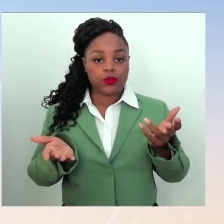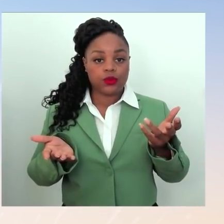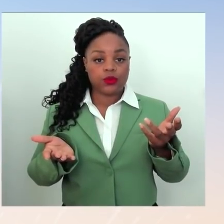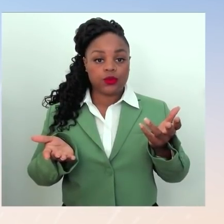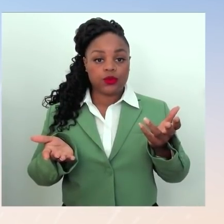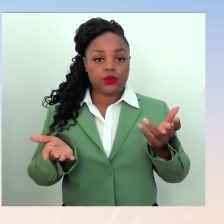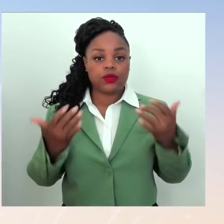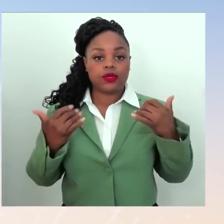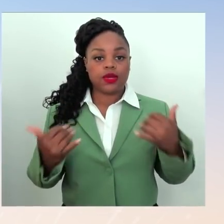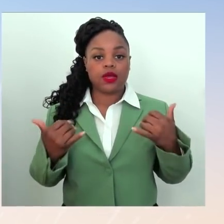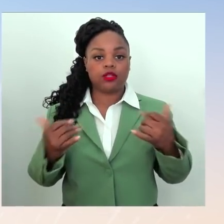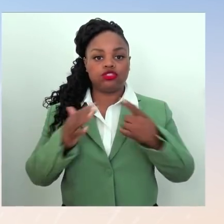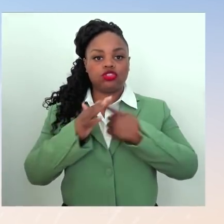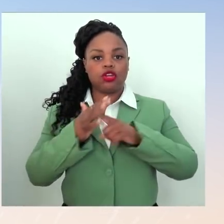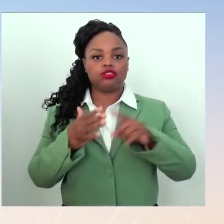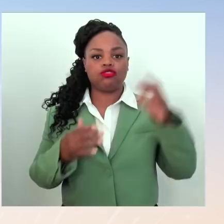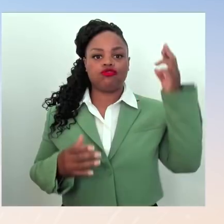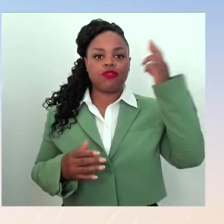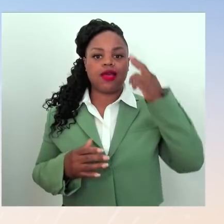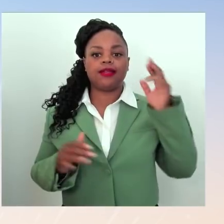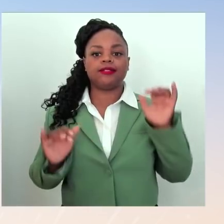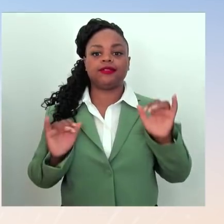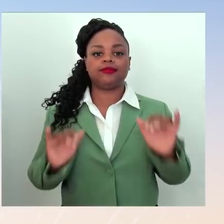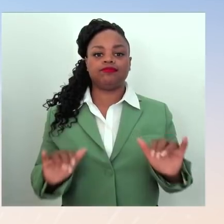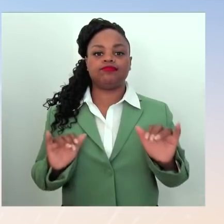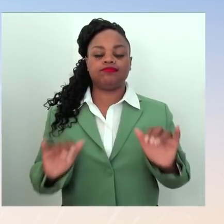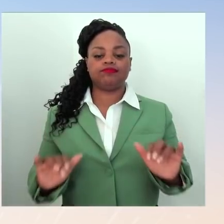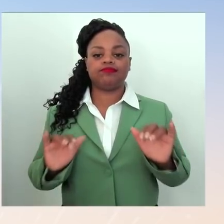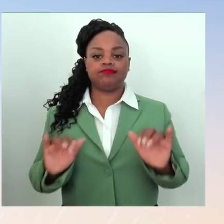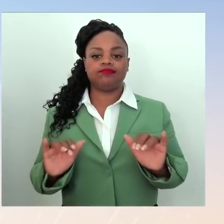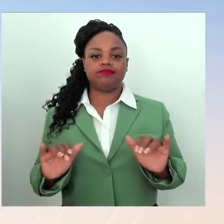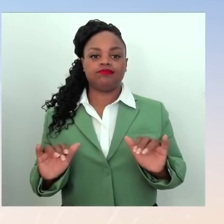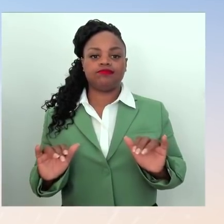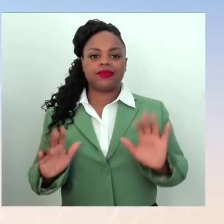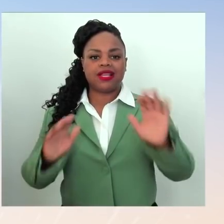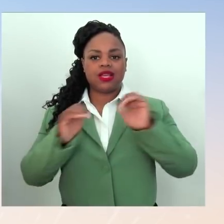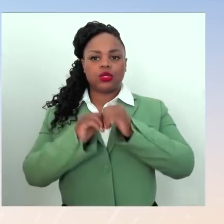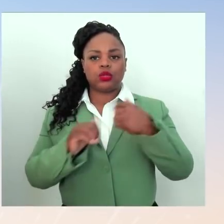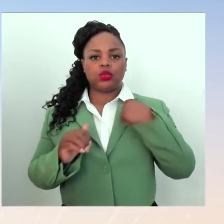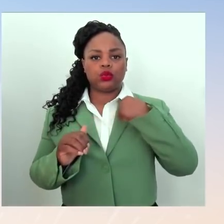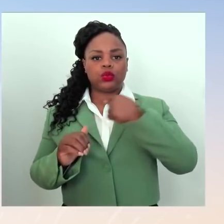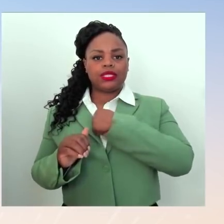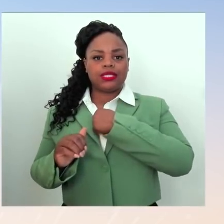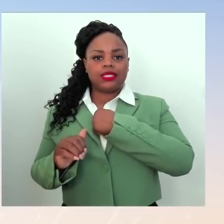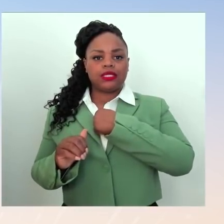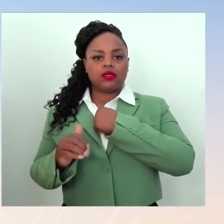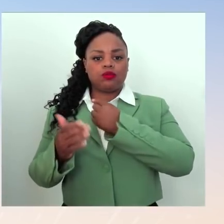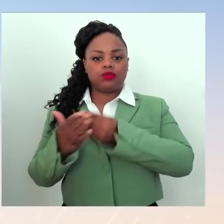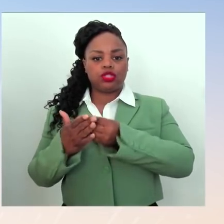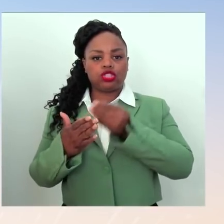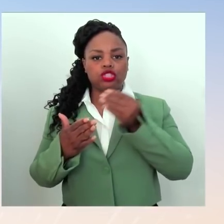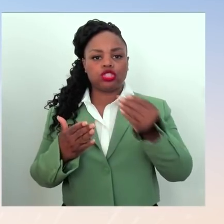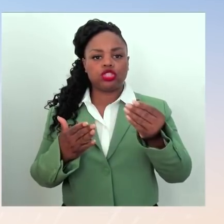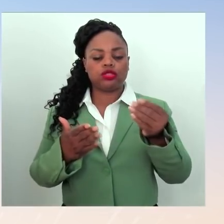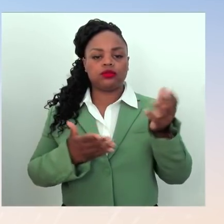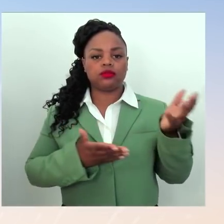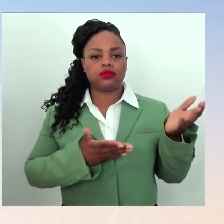their means of getting oil. This is a bigger challenge and puts them in a more challenging position.